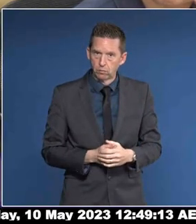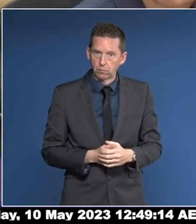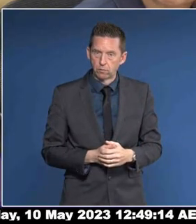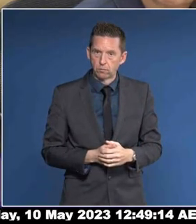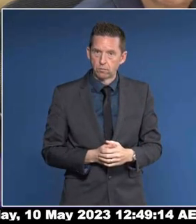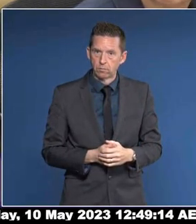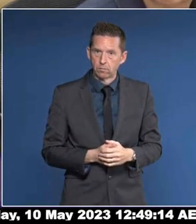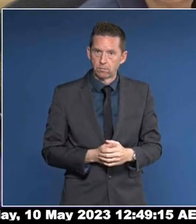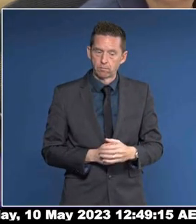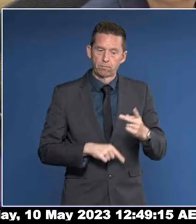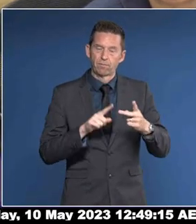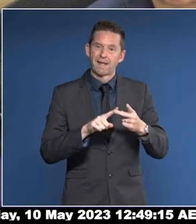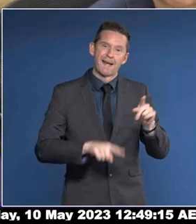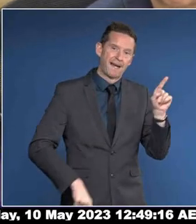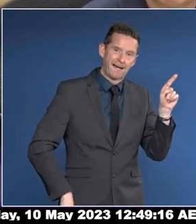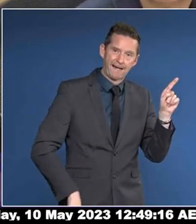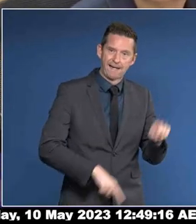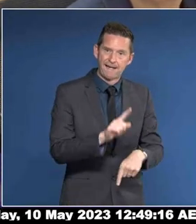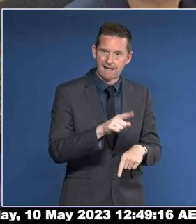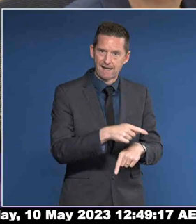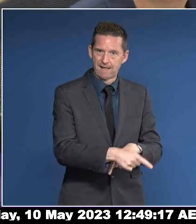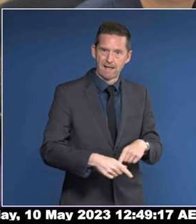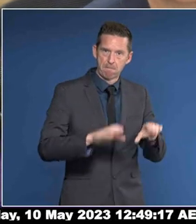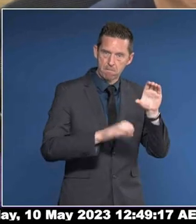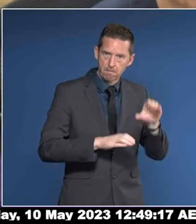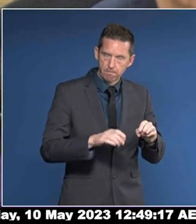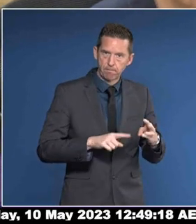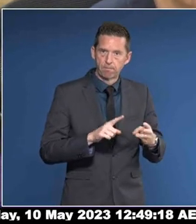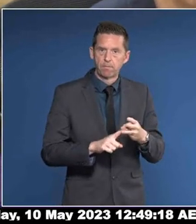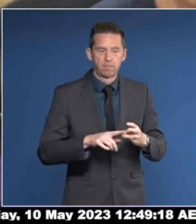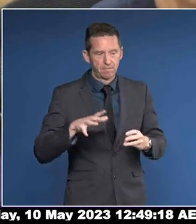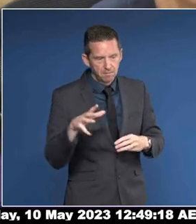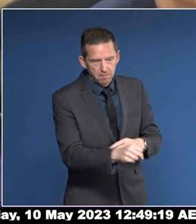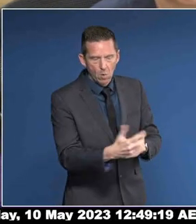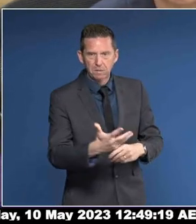Kicking someone up the behind, grabbing or slapping; that's an assault, isn't it?